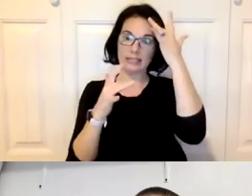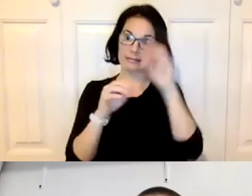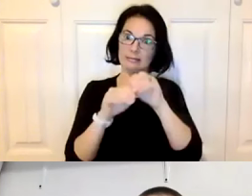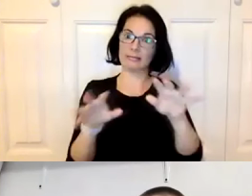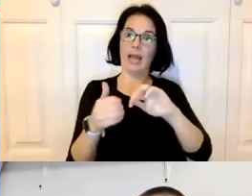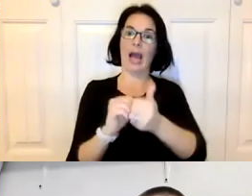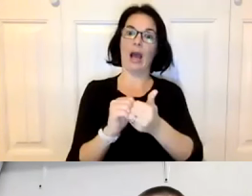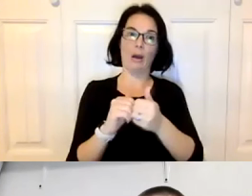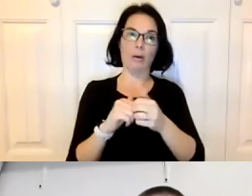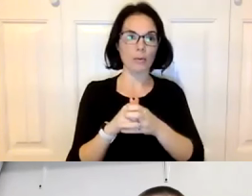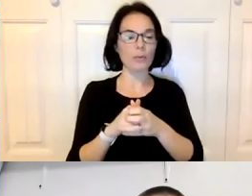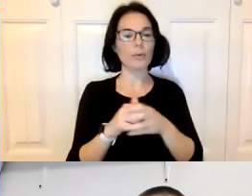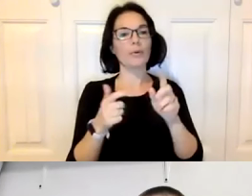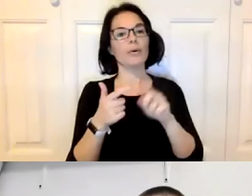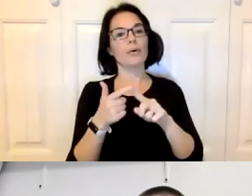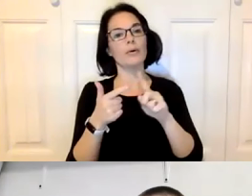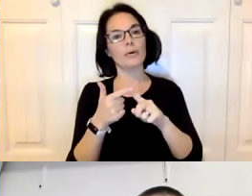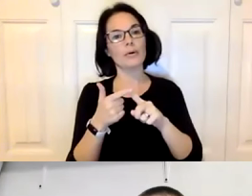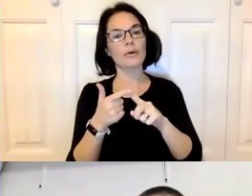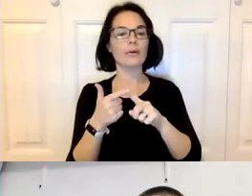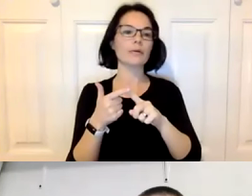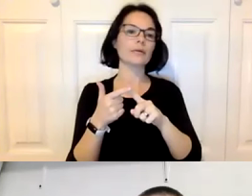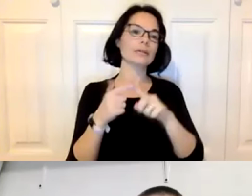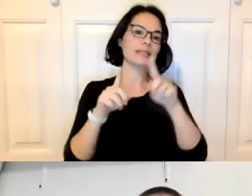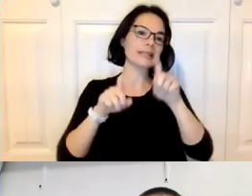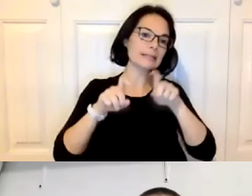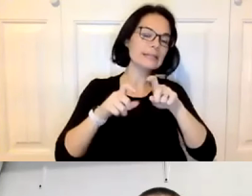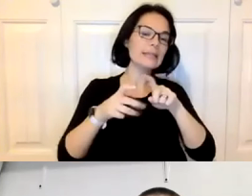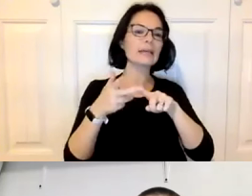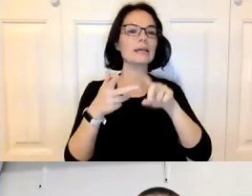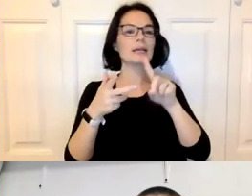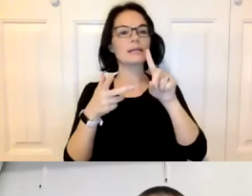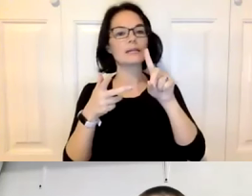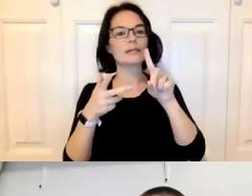to spend more time on, as well as data and vaccines.